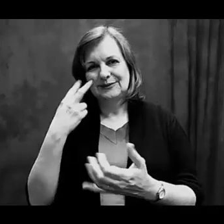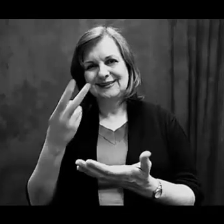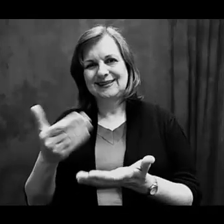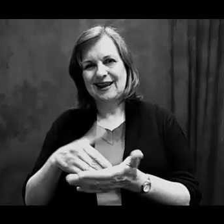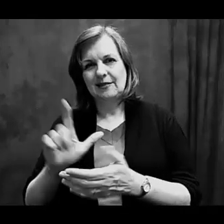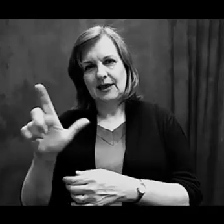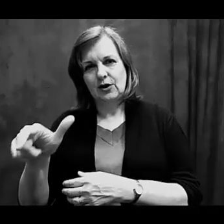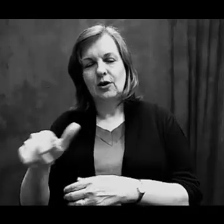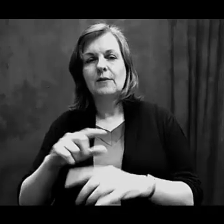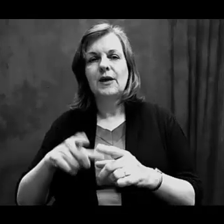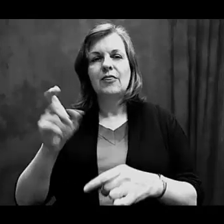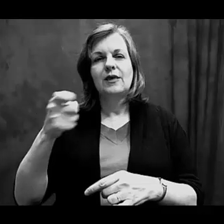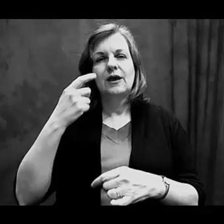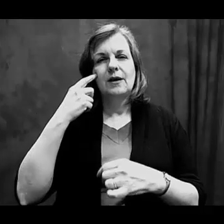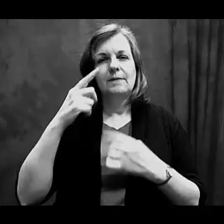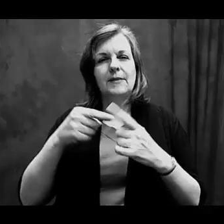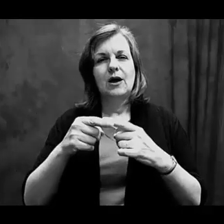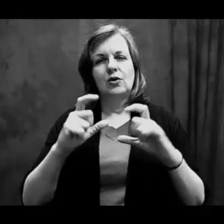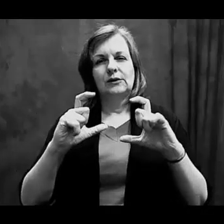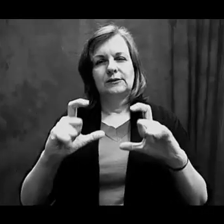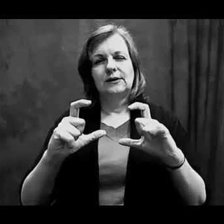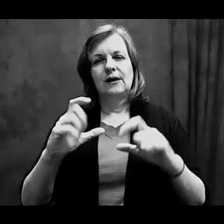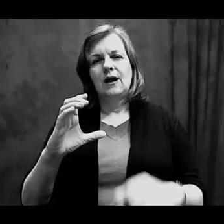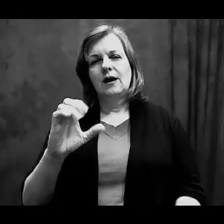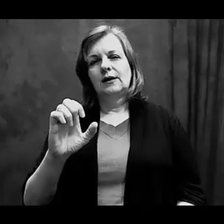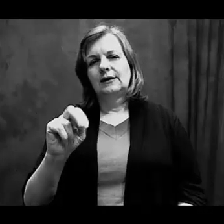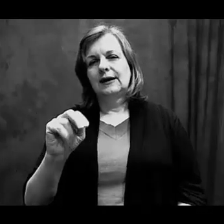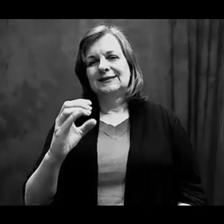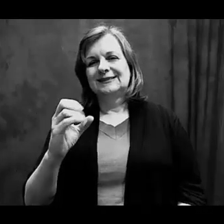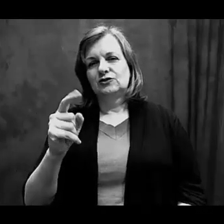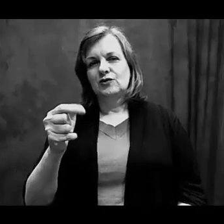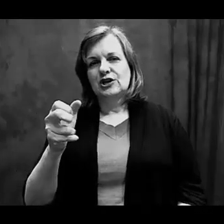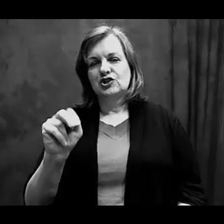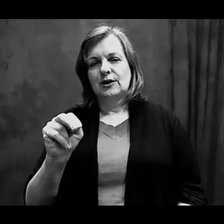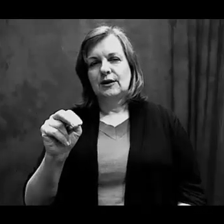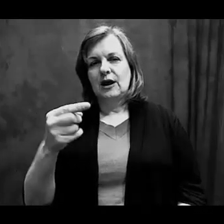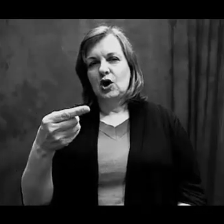we are going to come back to this in cardiovascular so I don't wanna belabor it